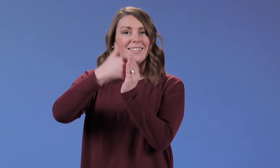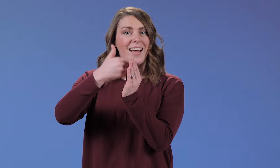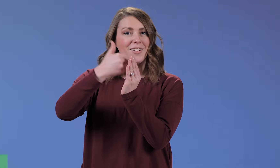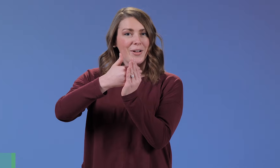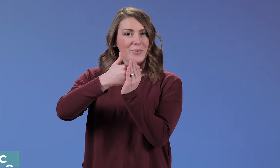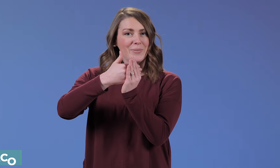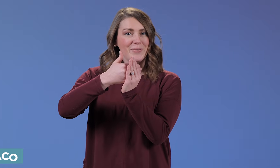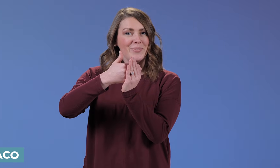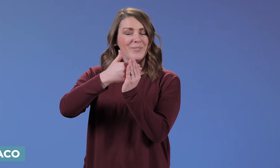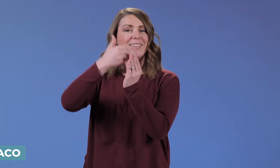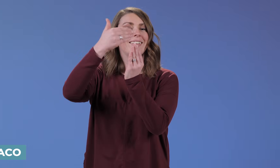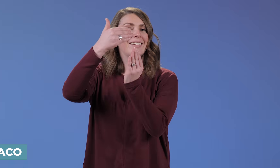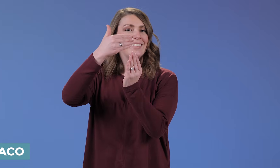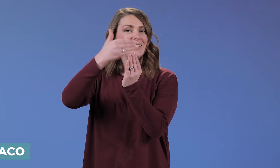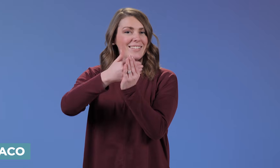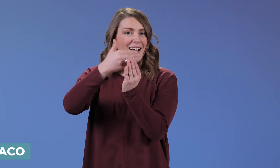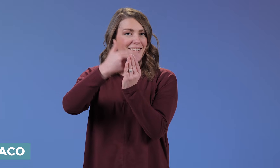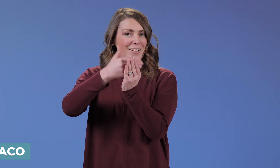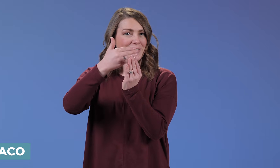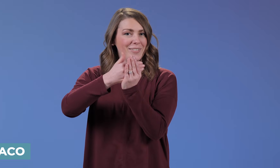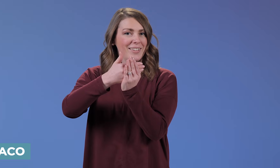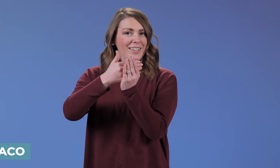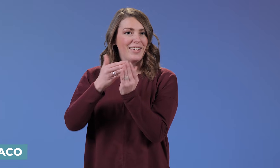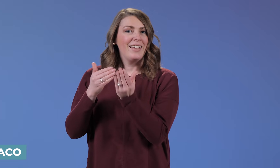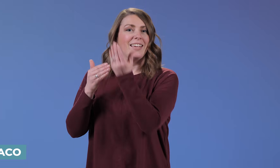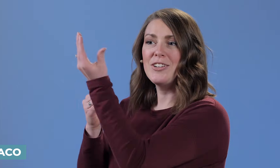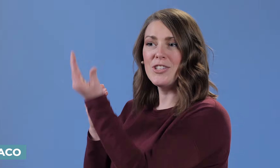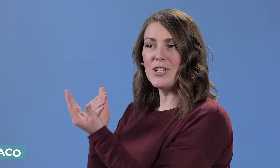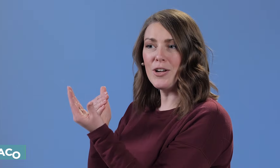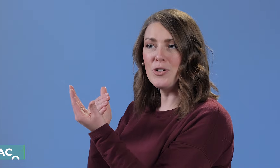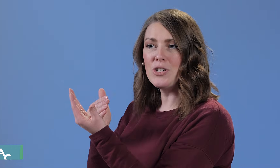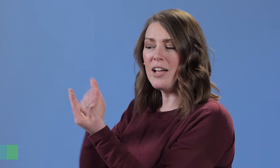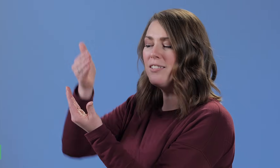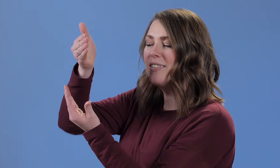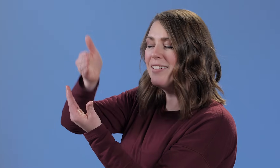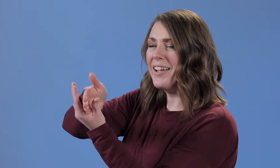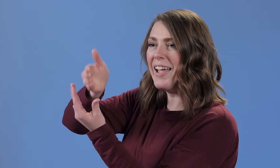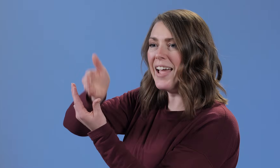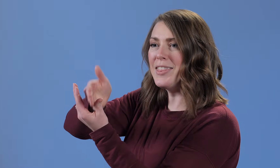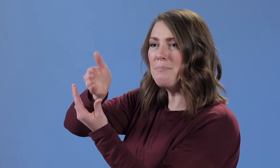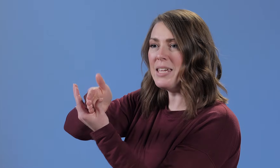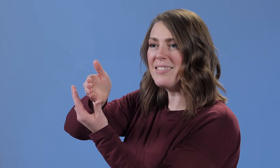Taco. Here's the taco shell and the meat